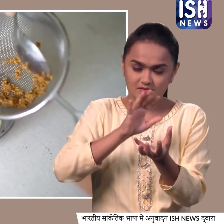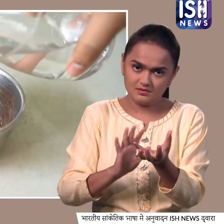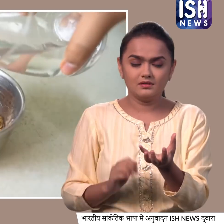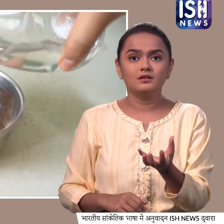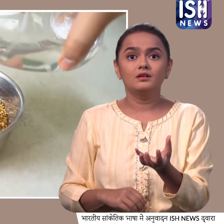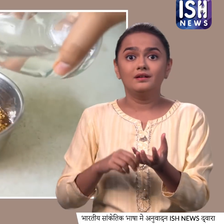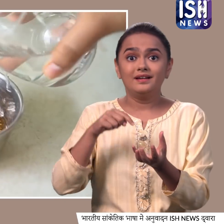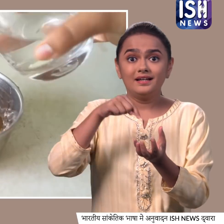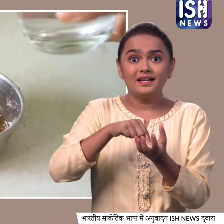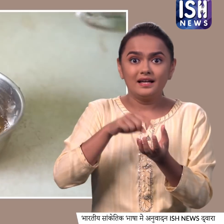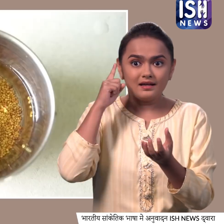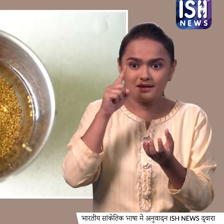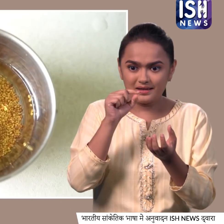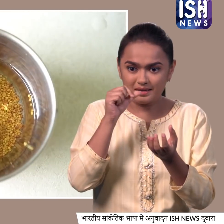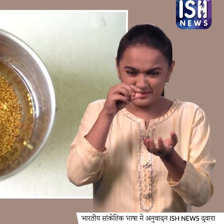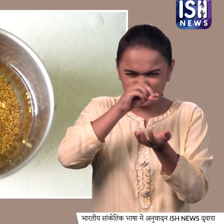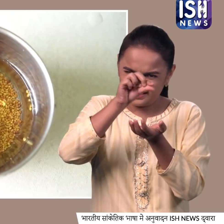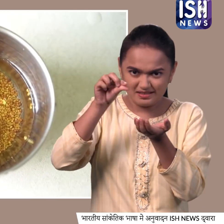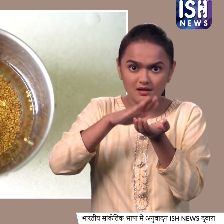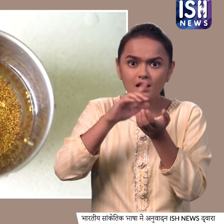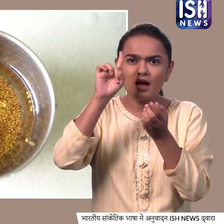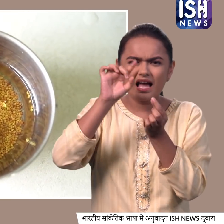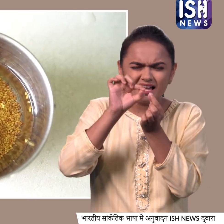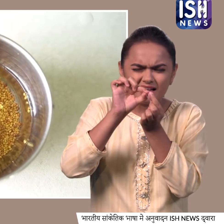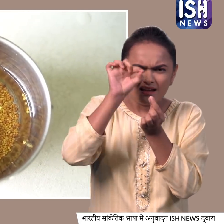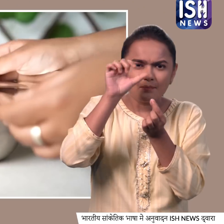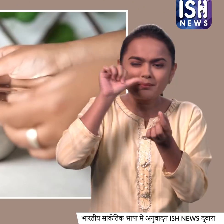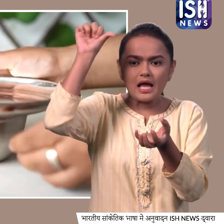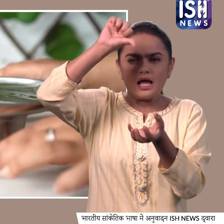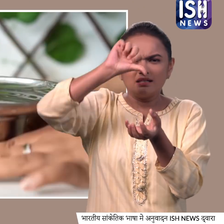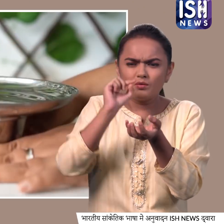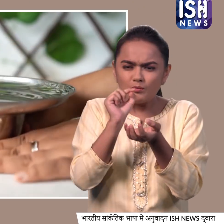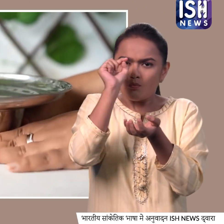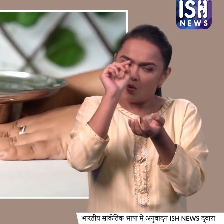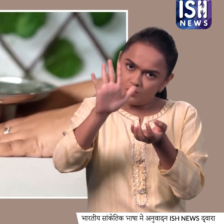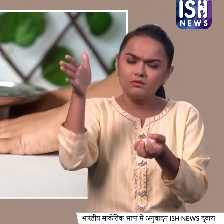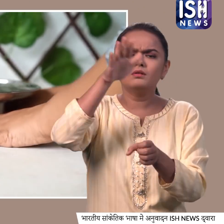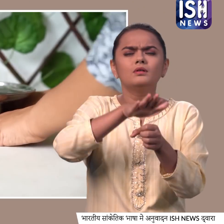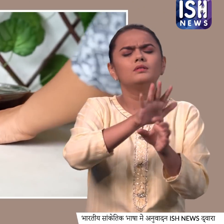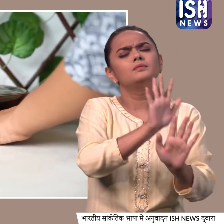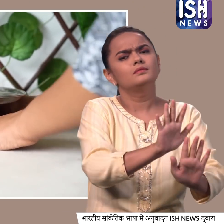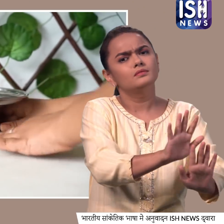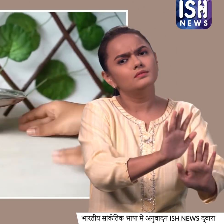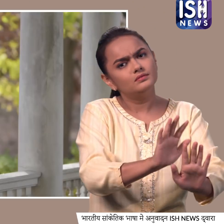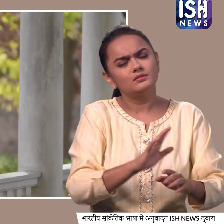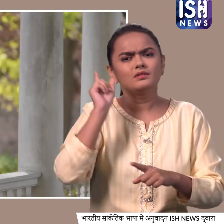Add at least 1 inch more water than the layer of seeds Now soak them overnight